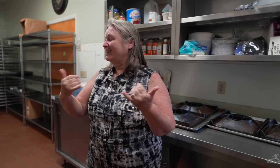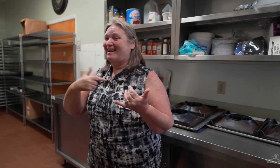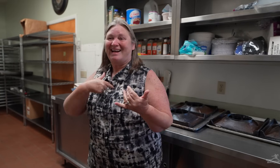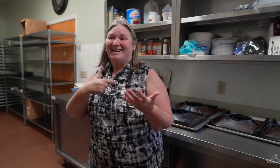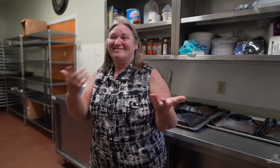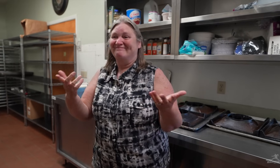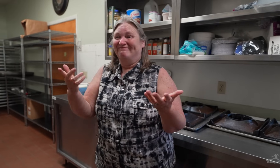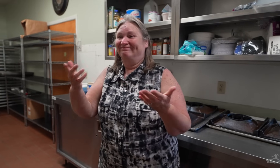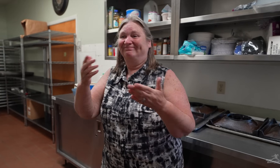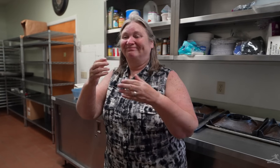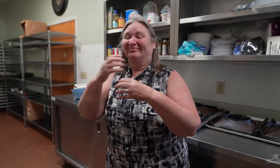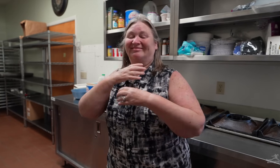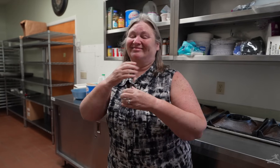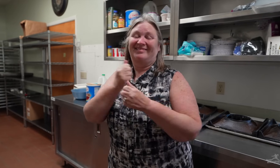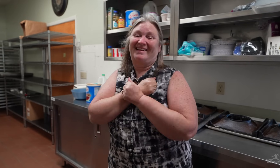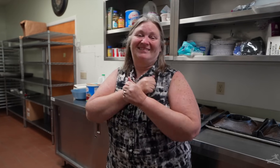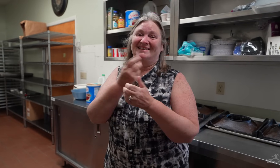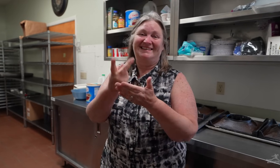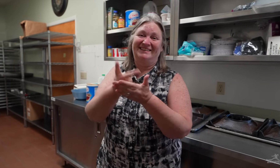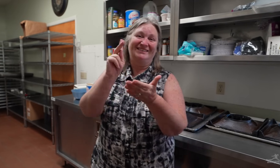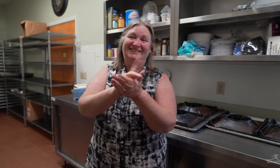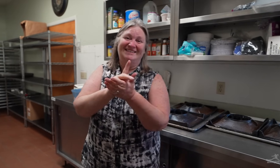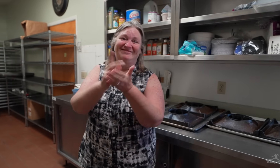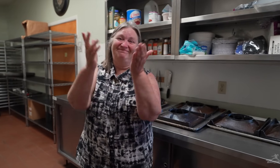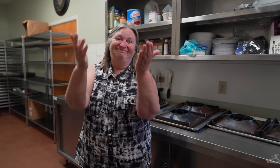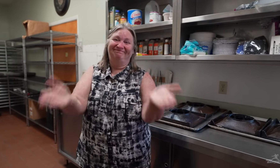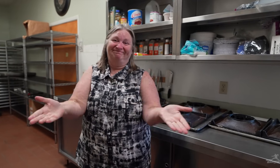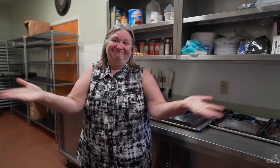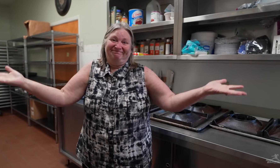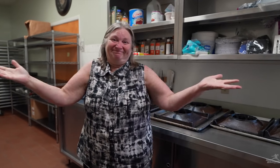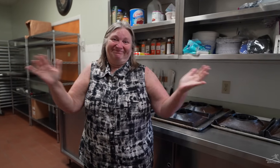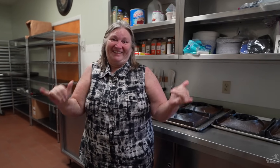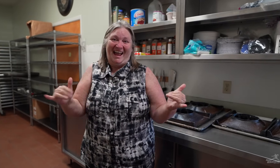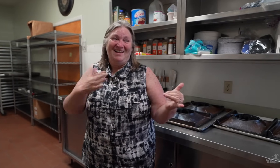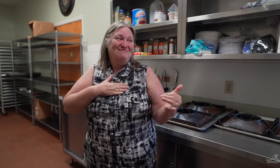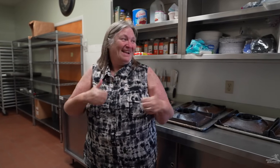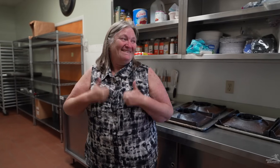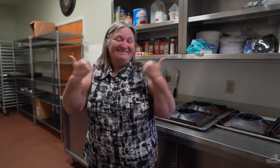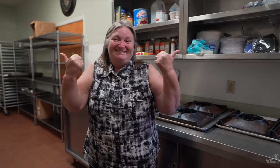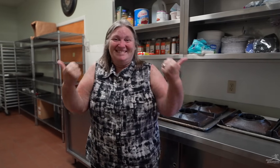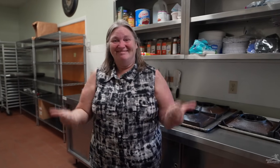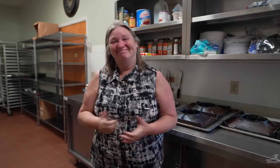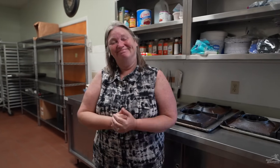I love it here — working in the kitchen is my life.